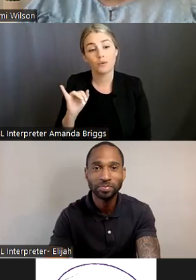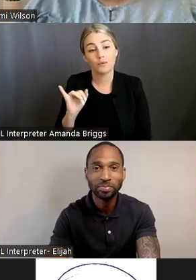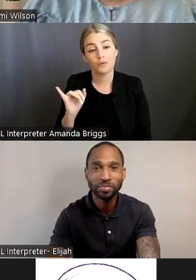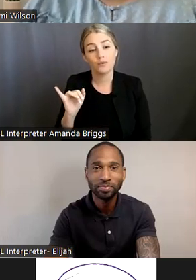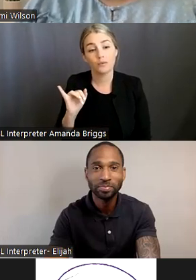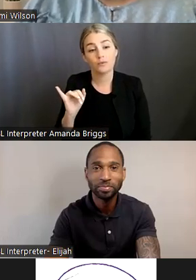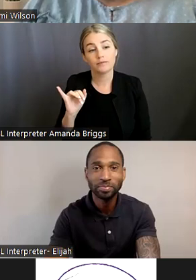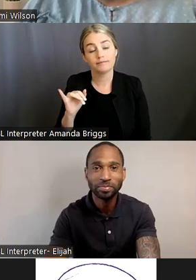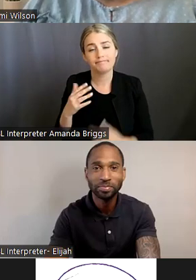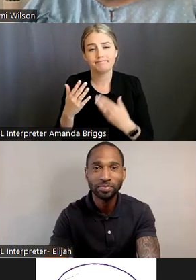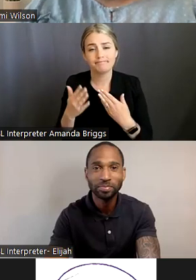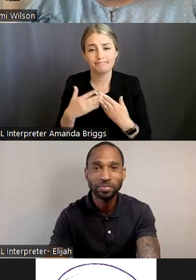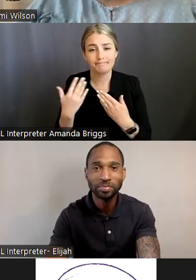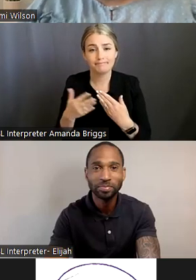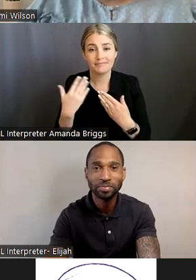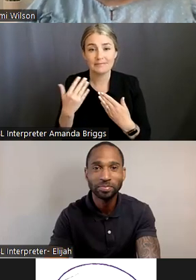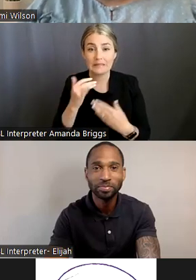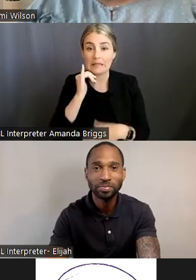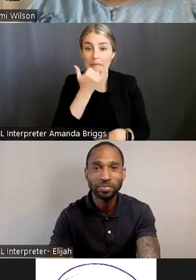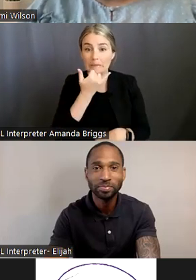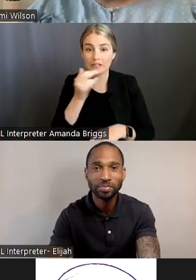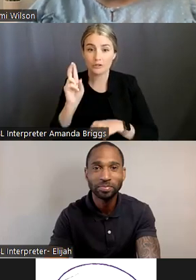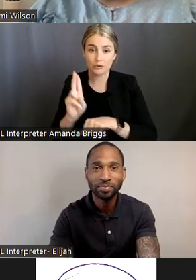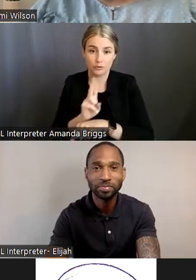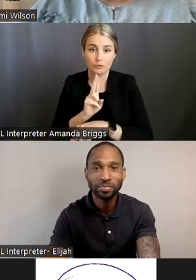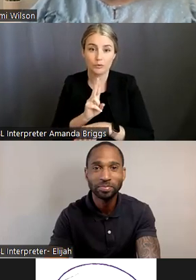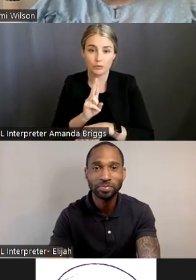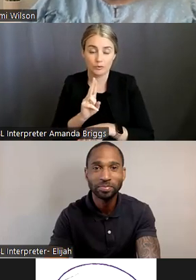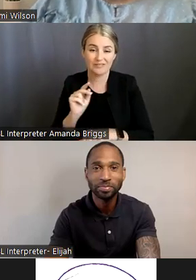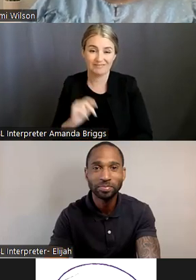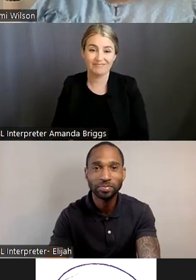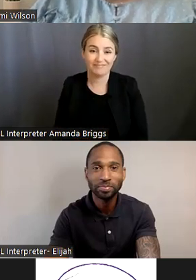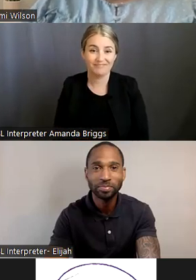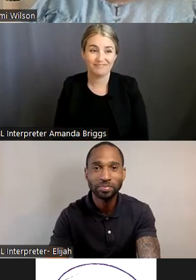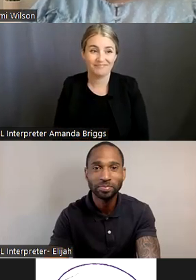easy to misuse this substance. You know, before